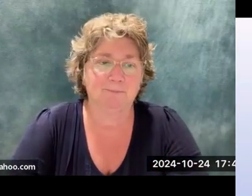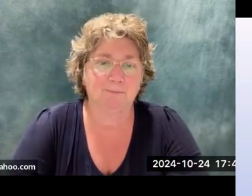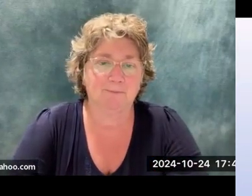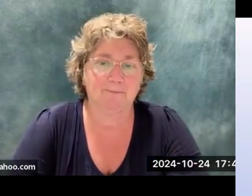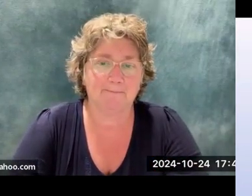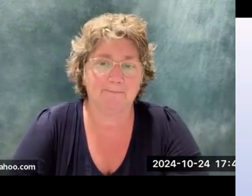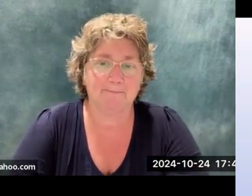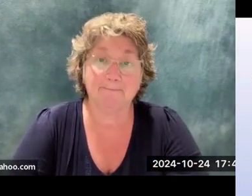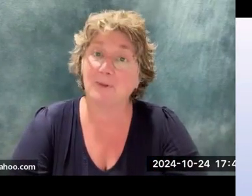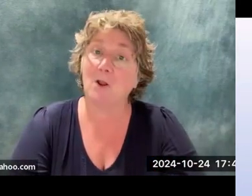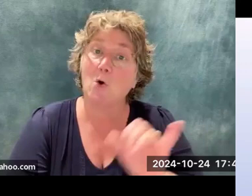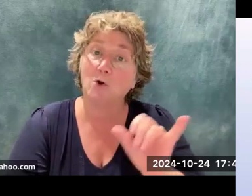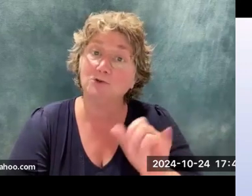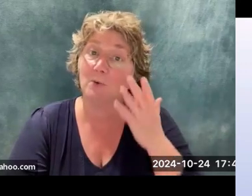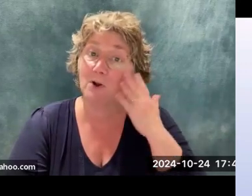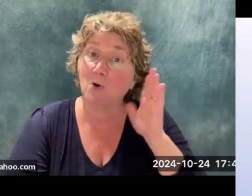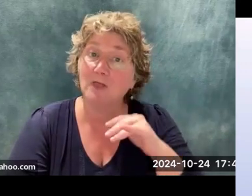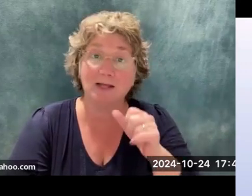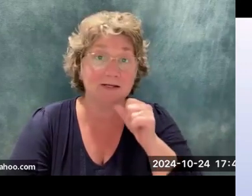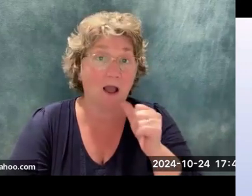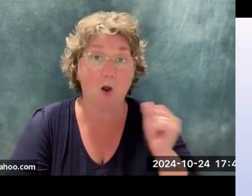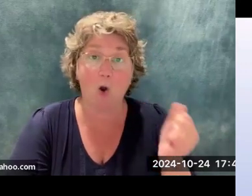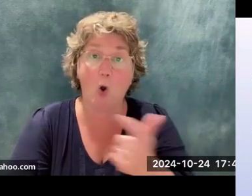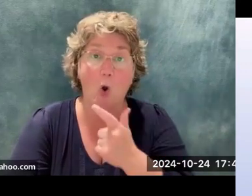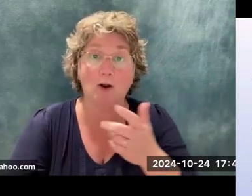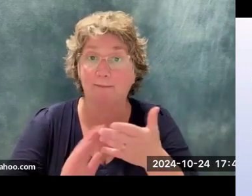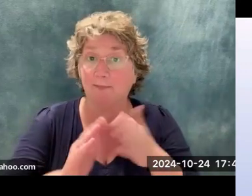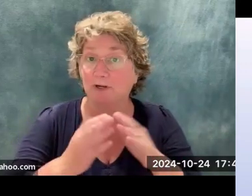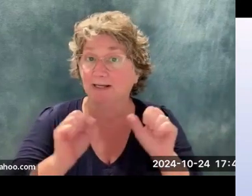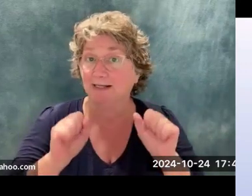not all communities are able to access virtual